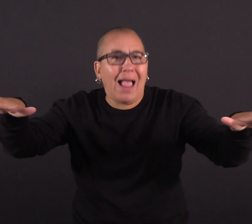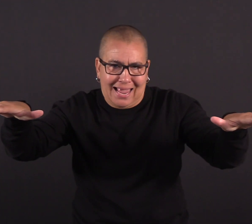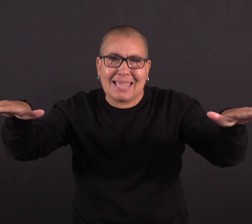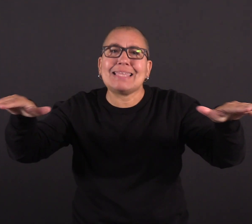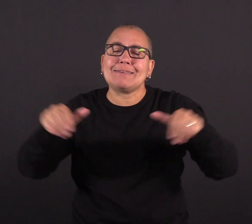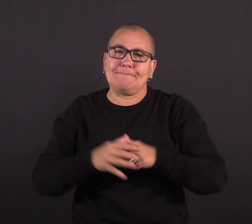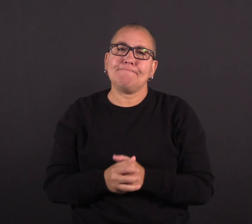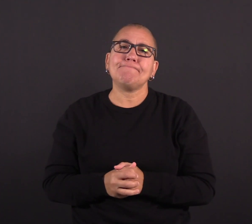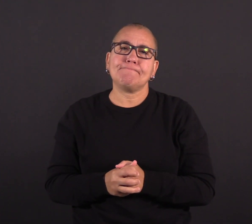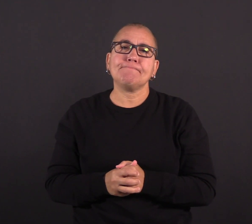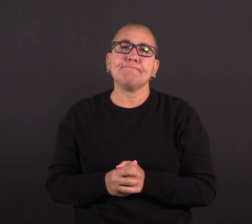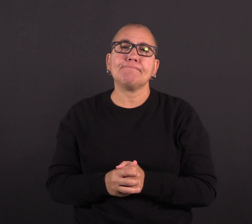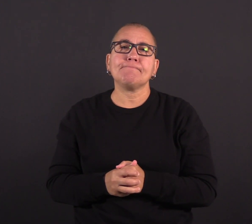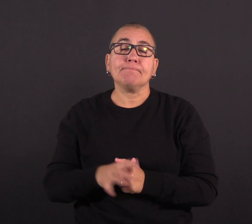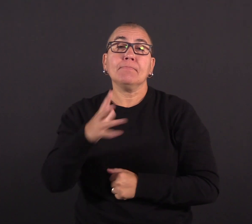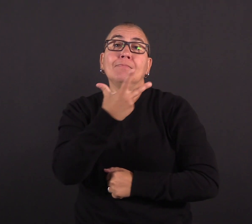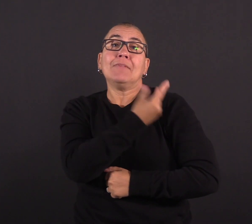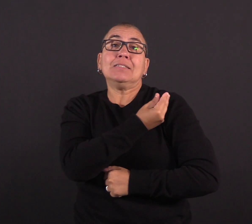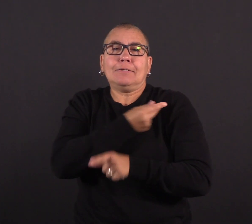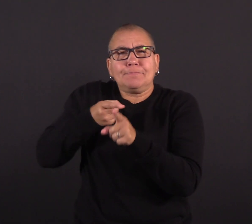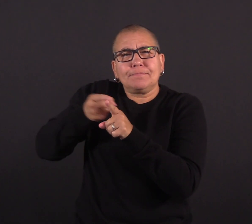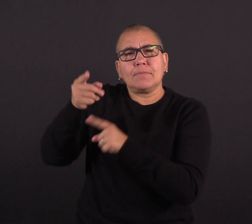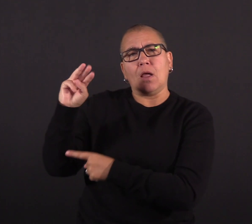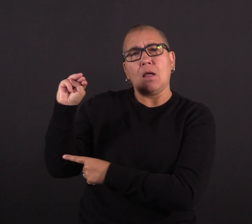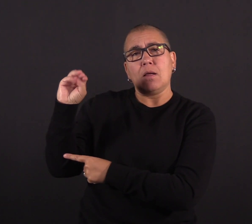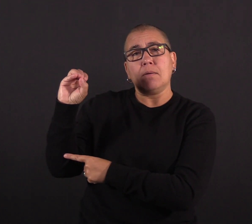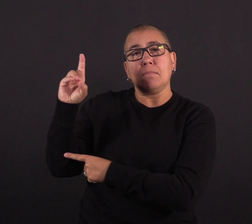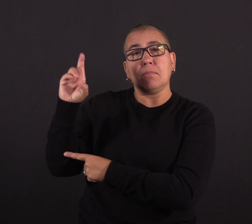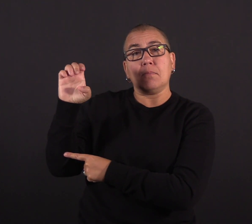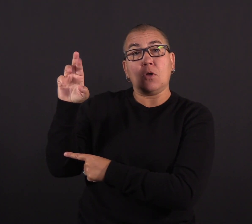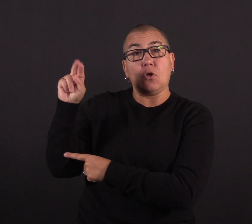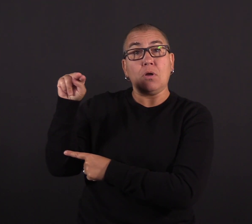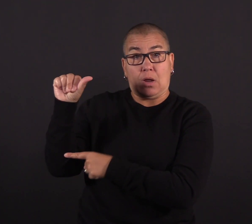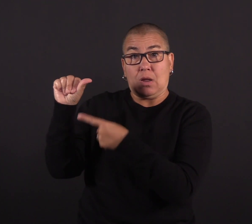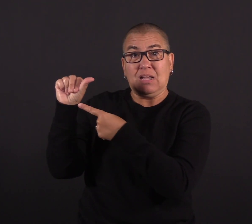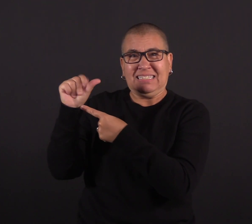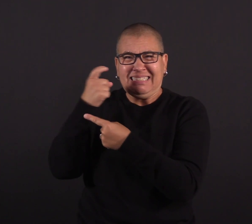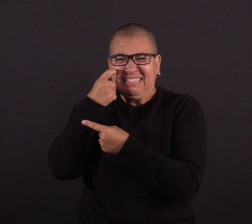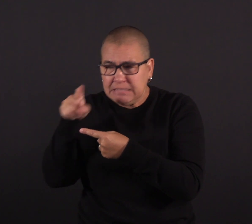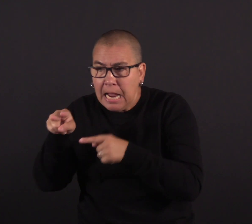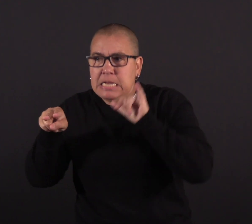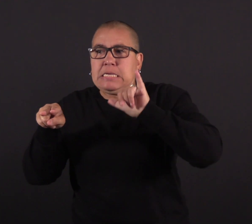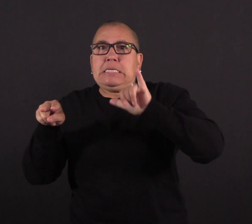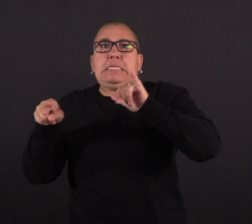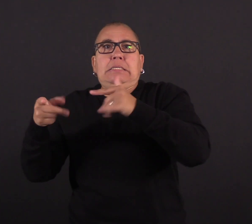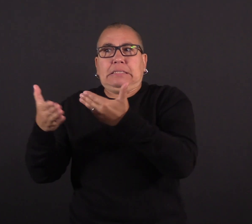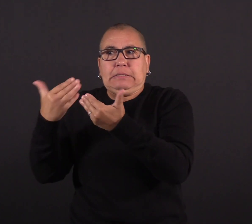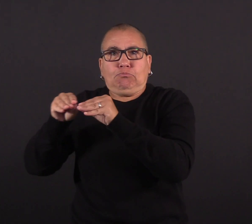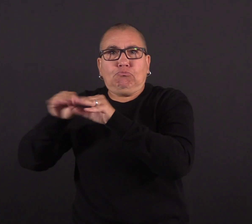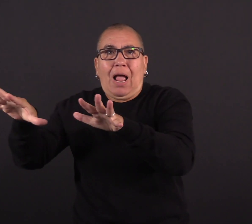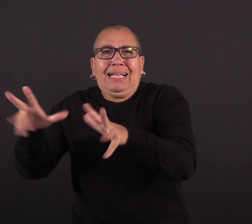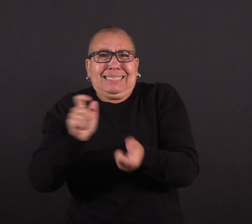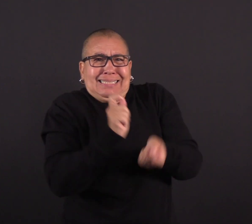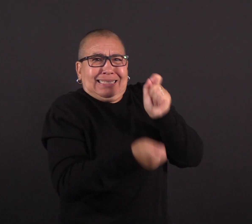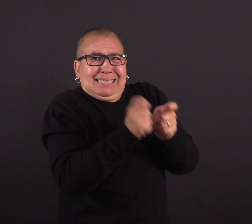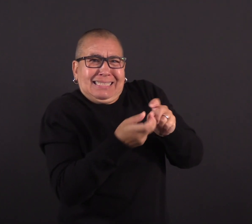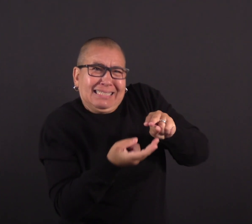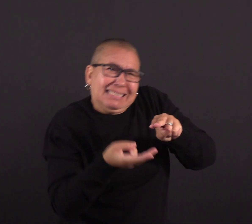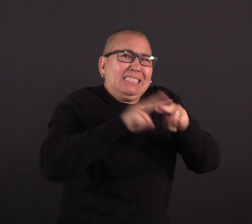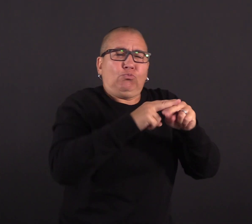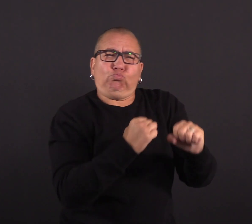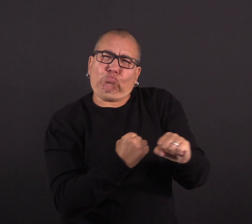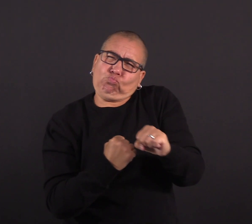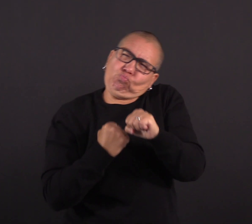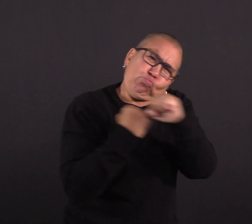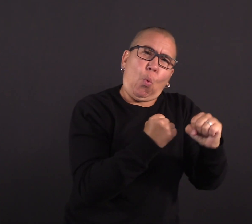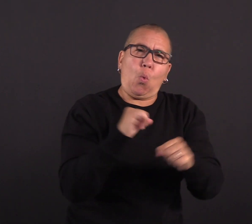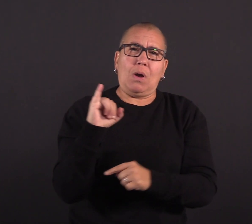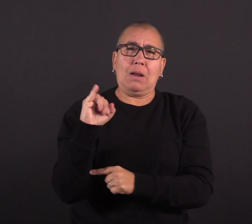feared. Moderna said Wednesday its updated shot produced a strong immune response